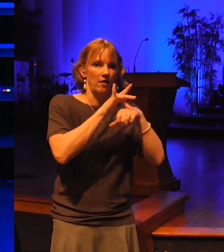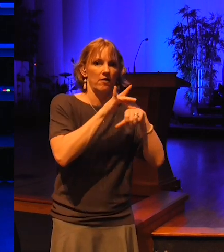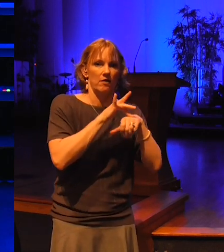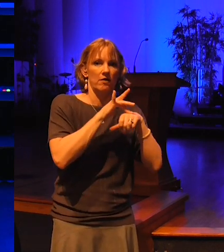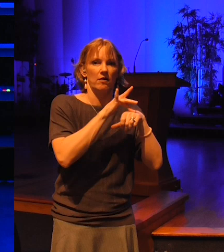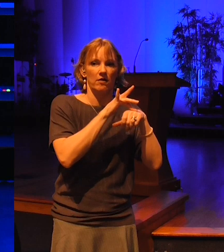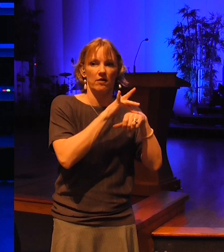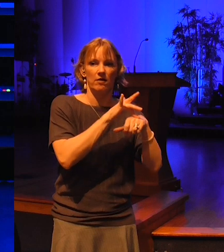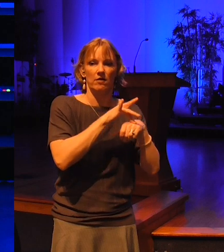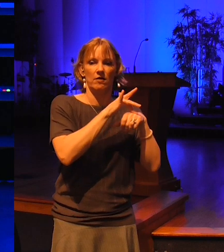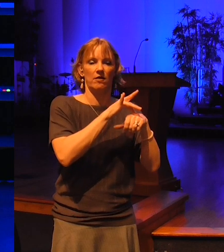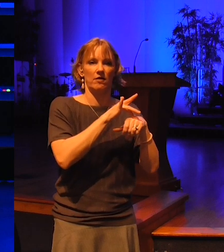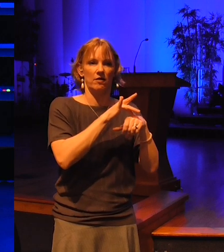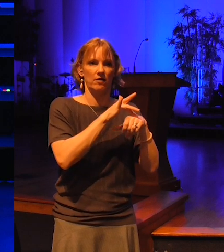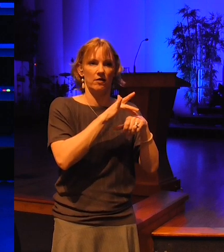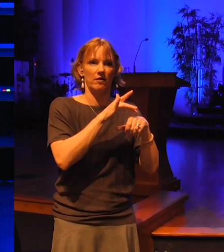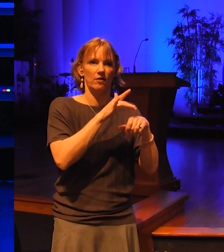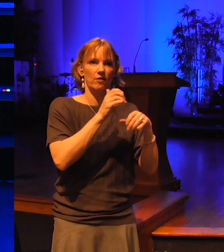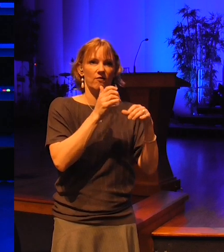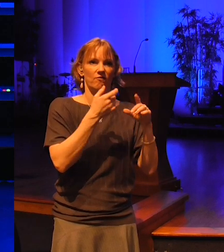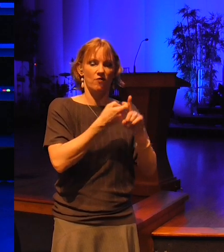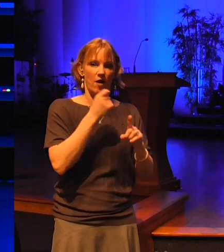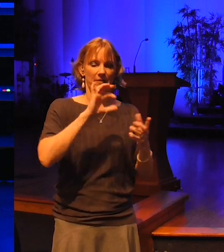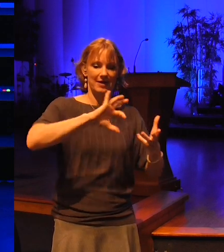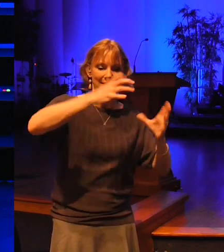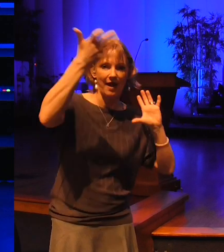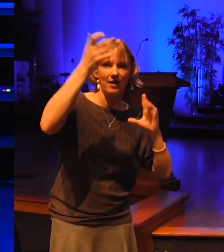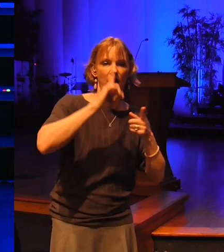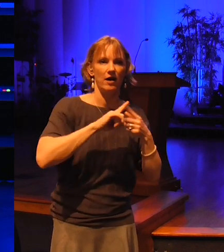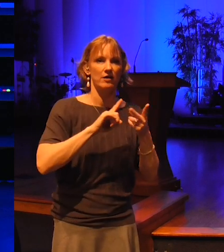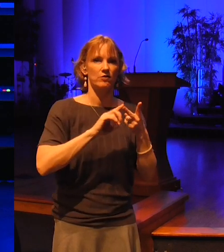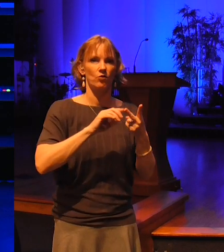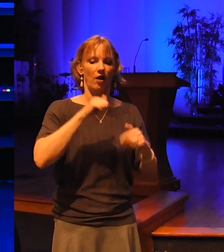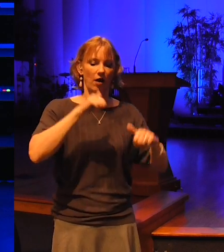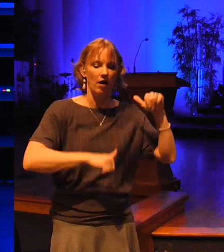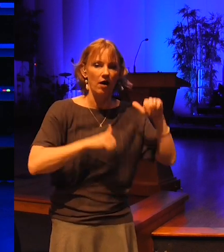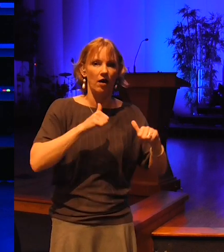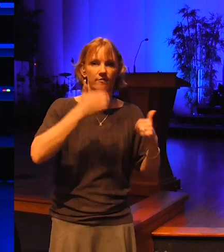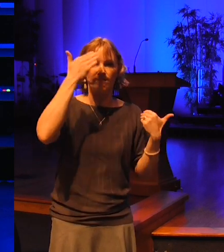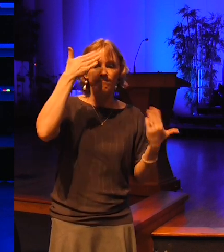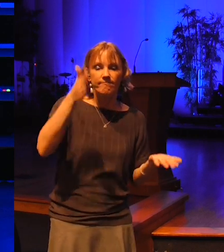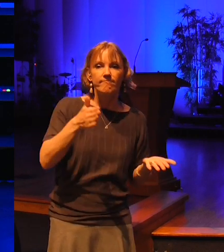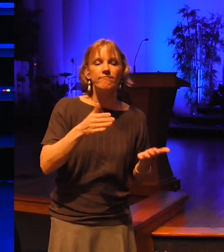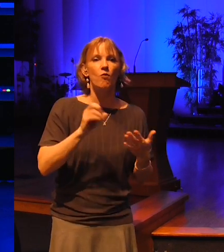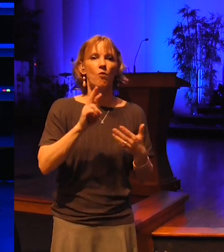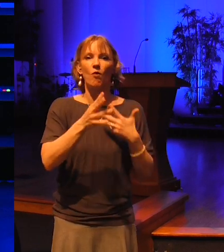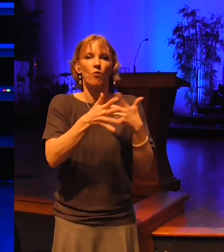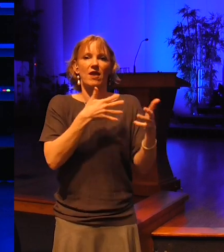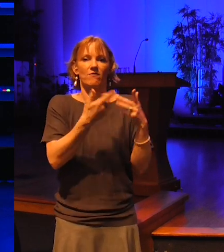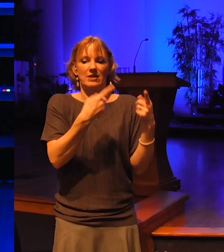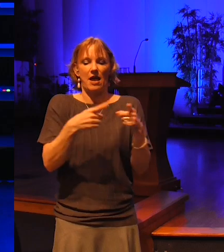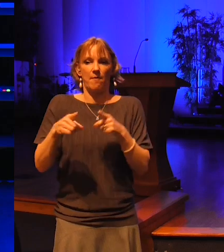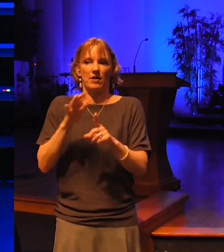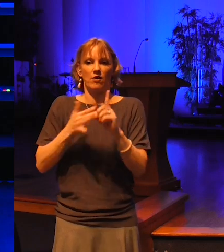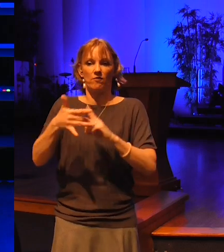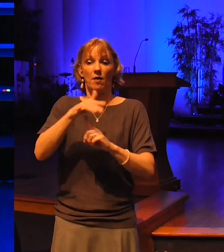chaos or uncertainty or whatever it is going on around you pay attention to it respond to it as